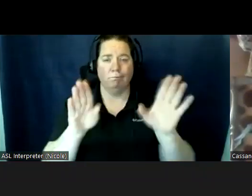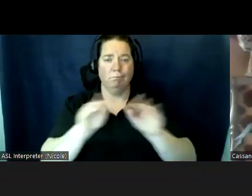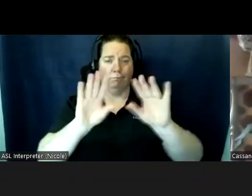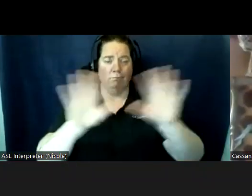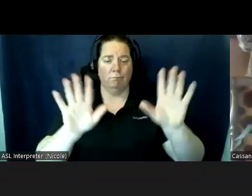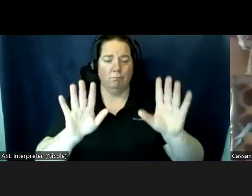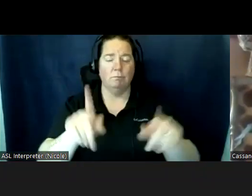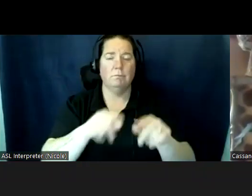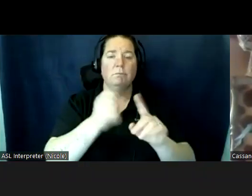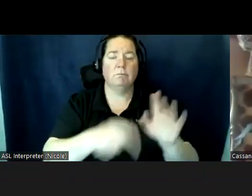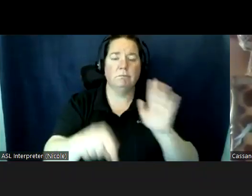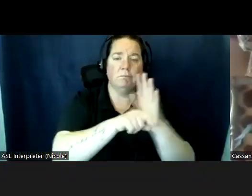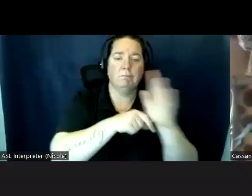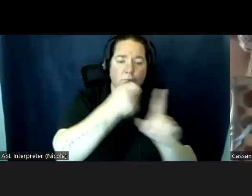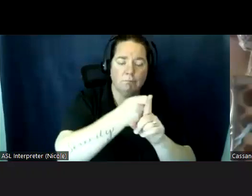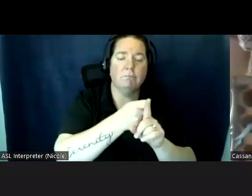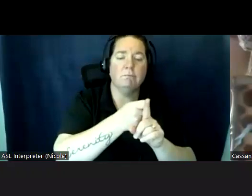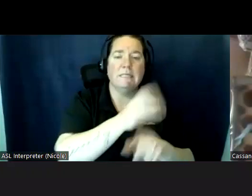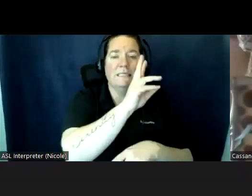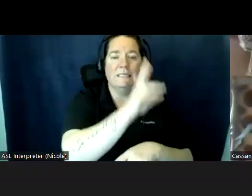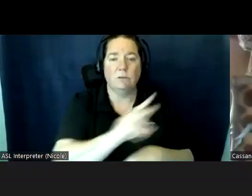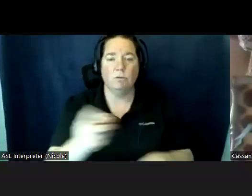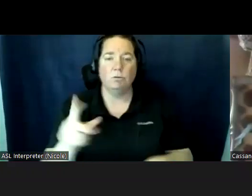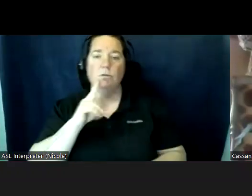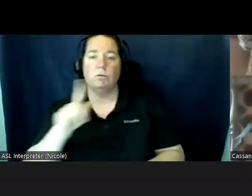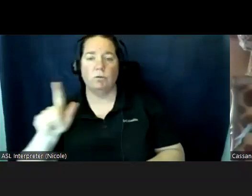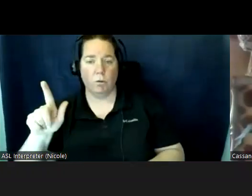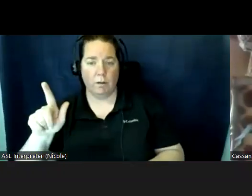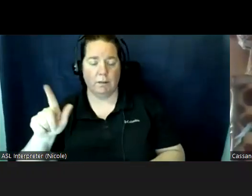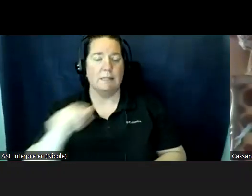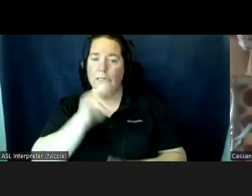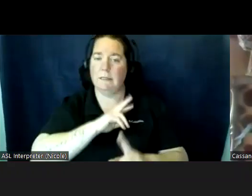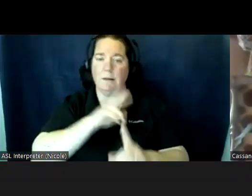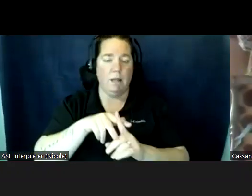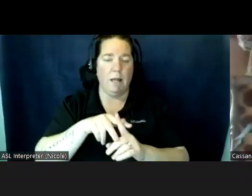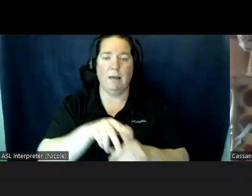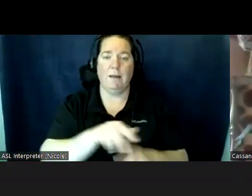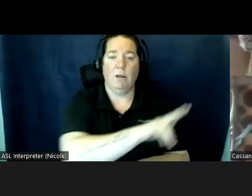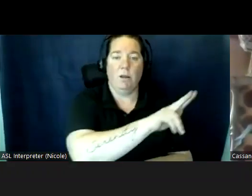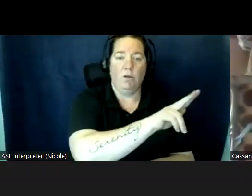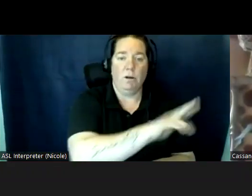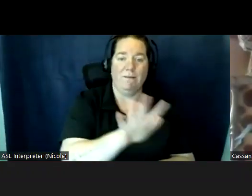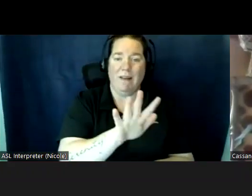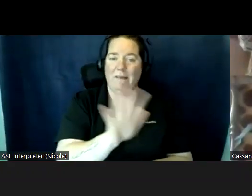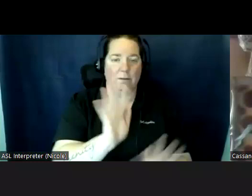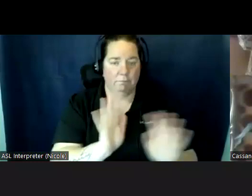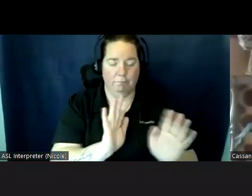effect applies for ages 6 through 21. It does not apply for ages 3-5, early childhood special